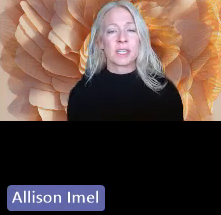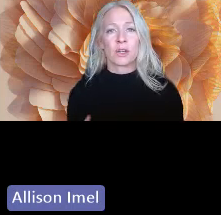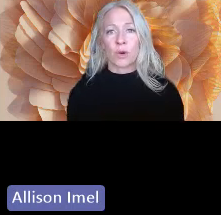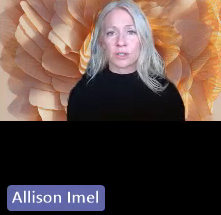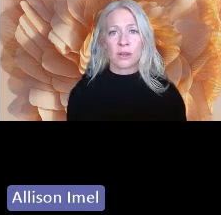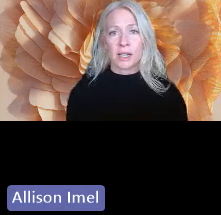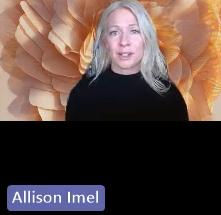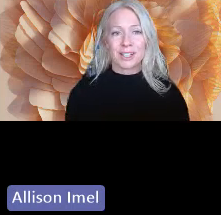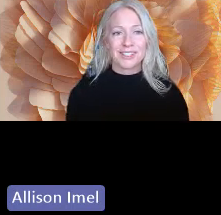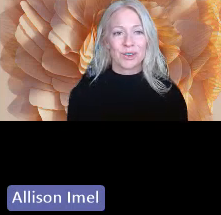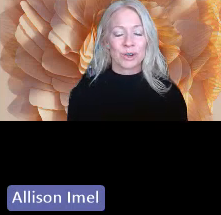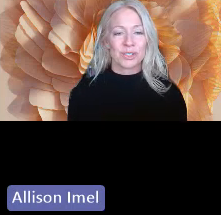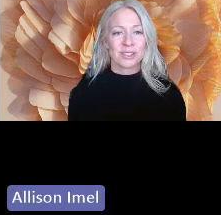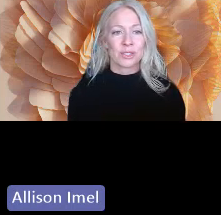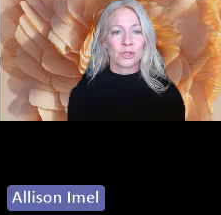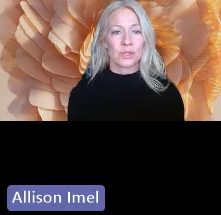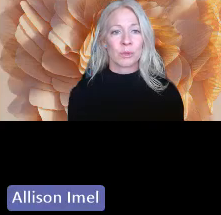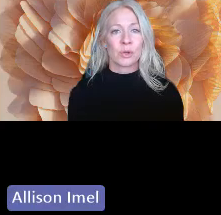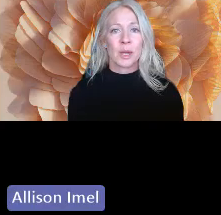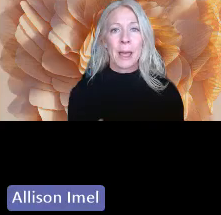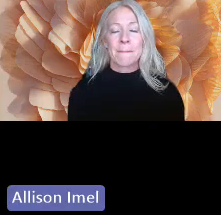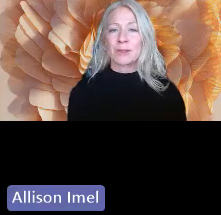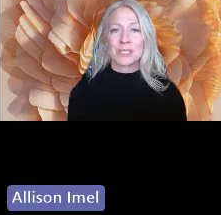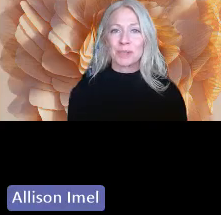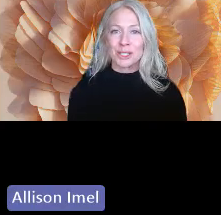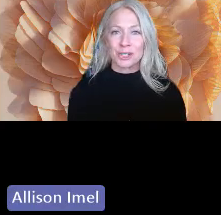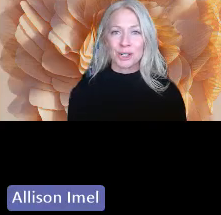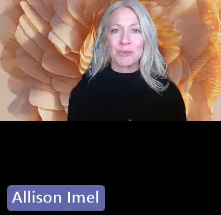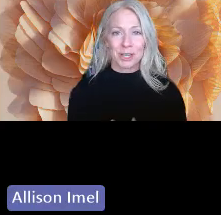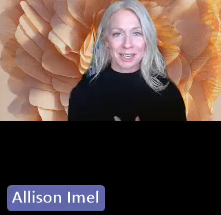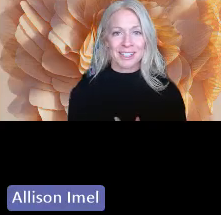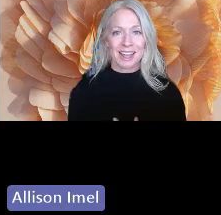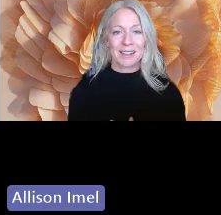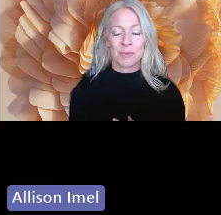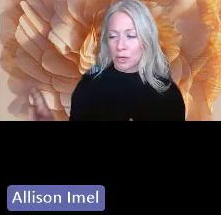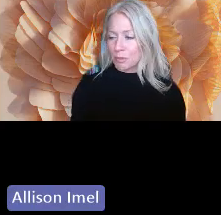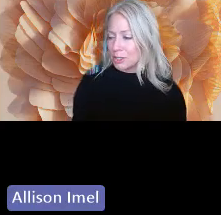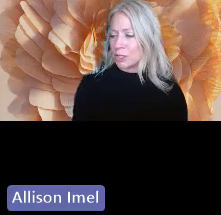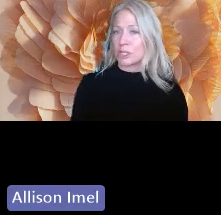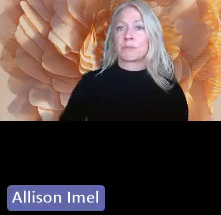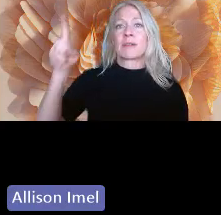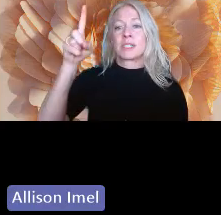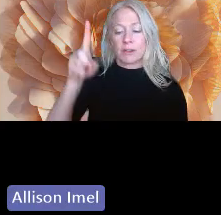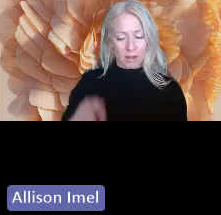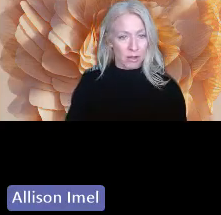we see cortisol irregularities, cortisols that stress hormone, bouncy blood sugar, we'll get into that. But when your blood sugar's just bouncing